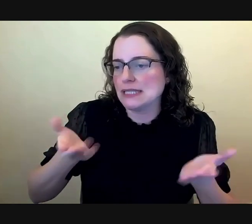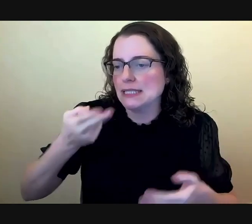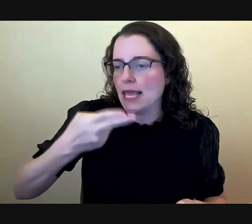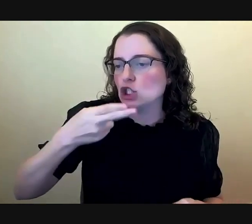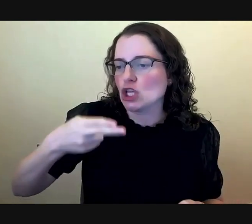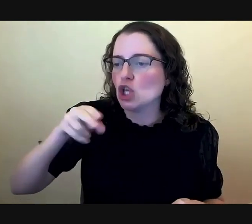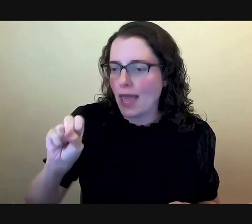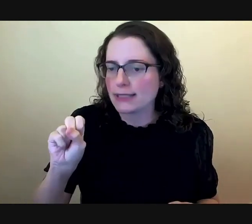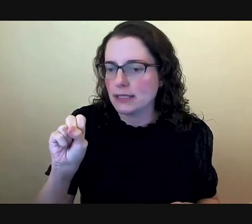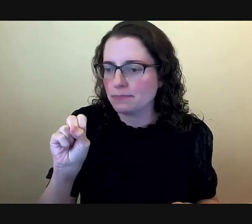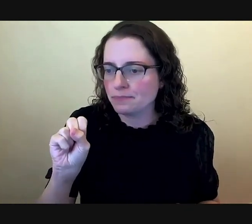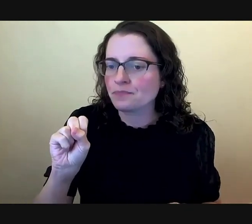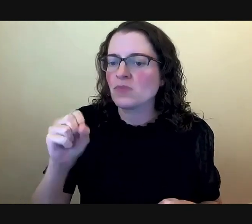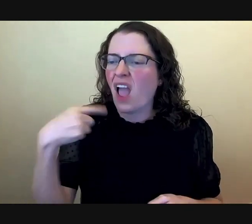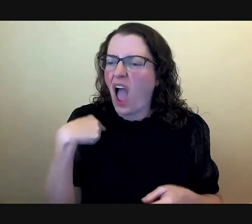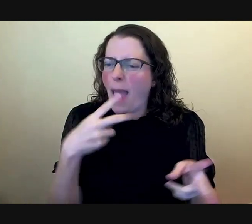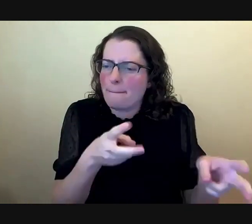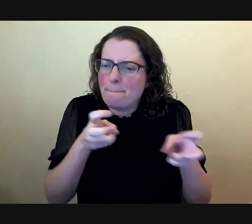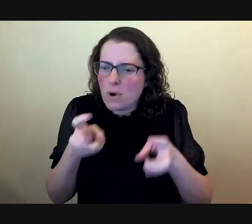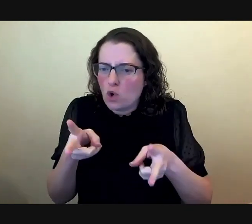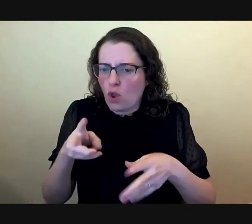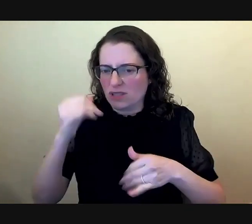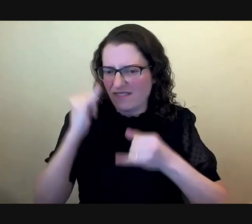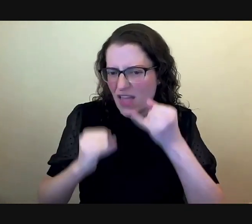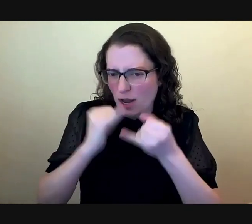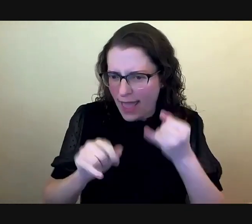and their human services, their HHS.